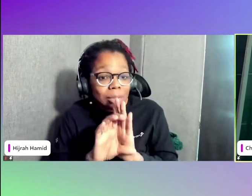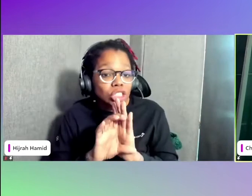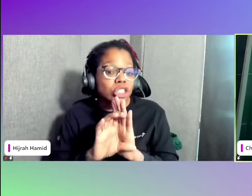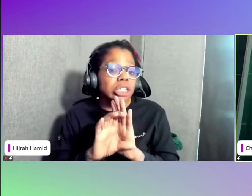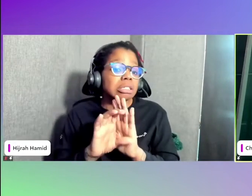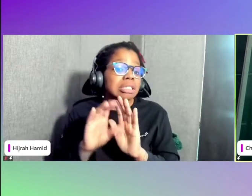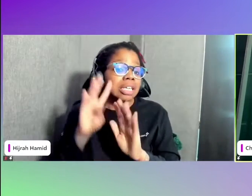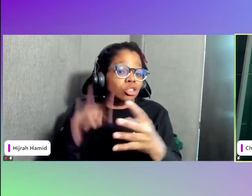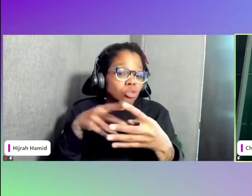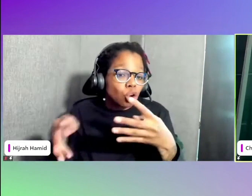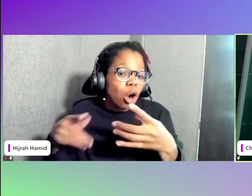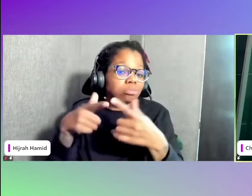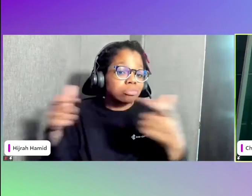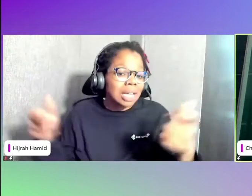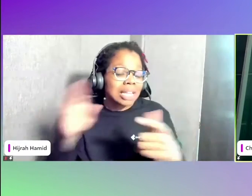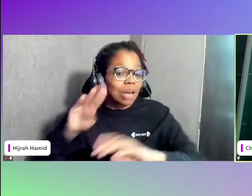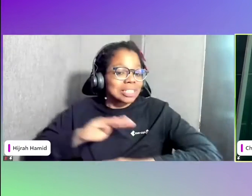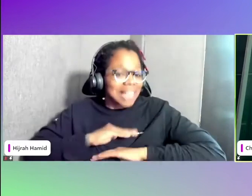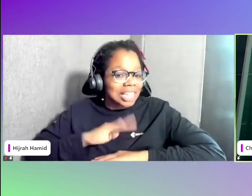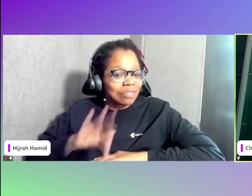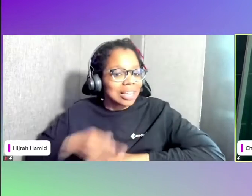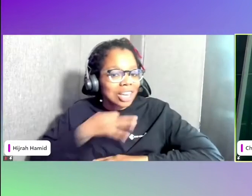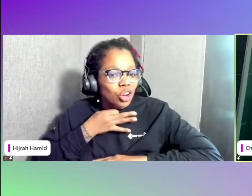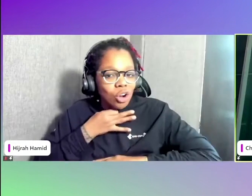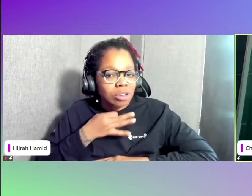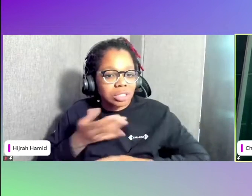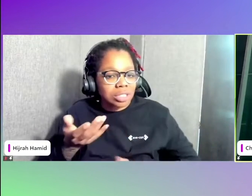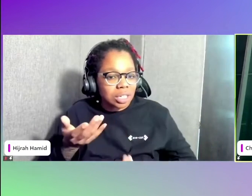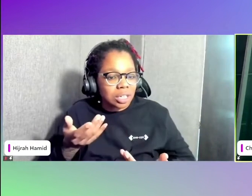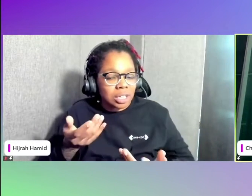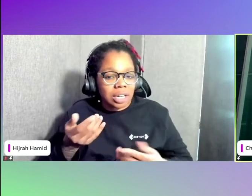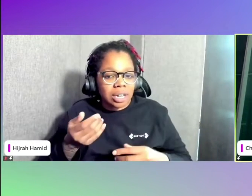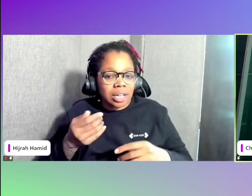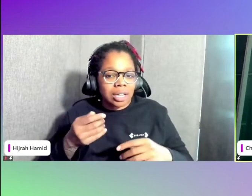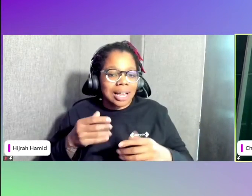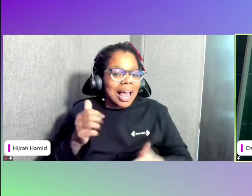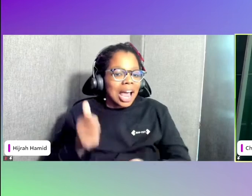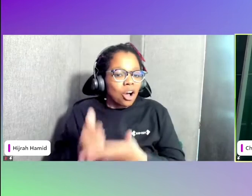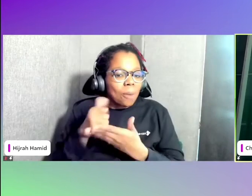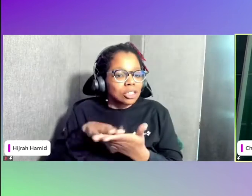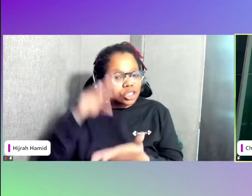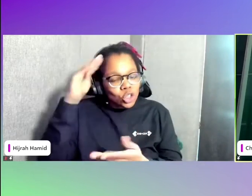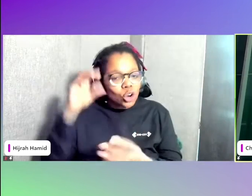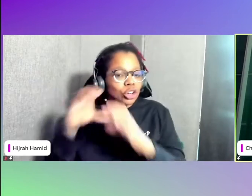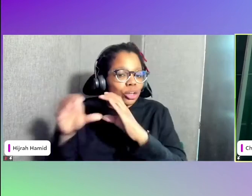from our curiosity and interest in self direction to the images, graphics, and